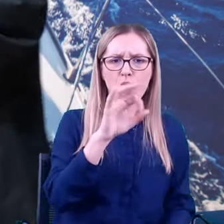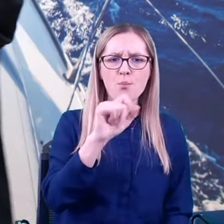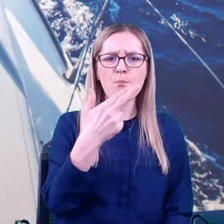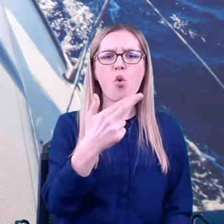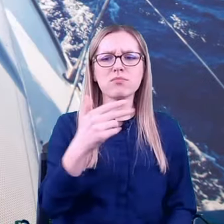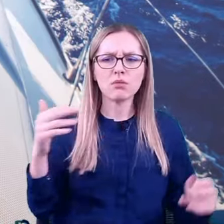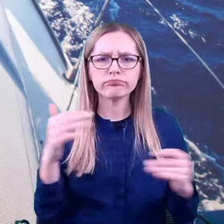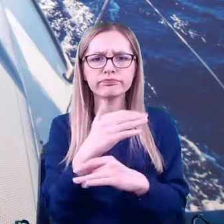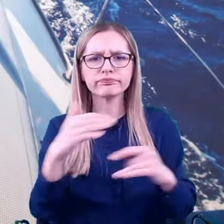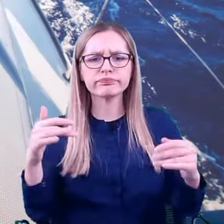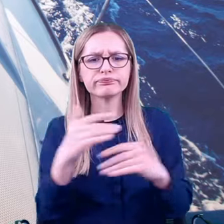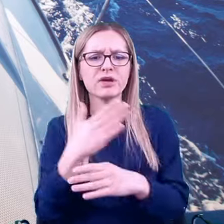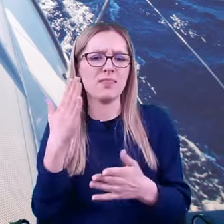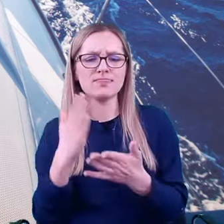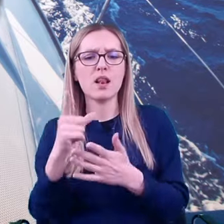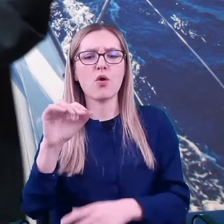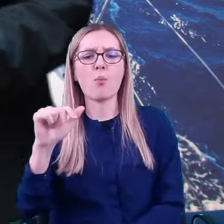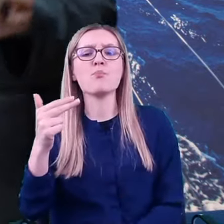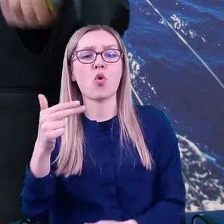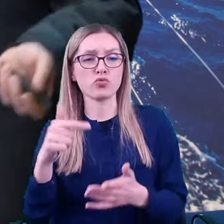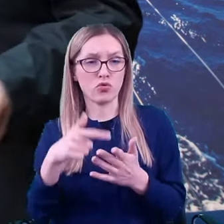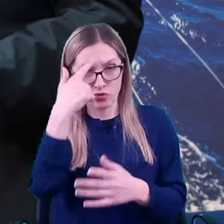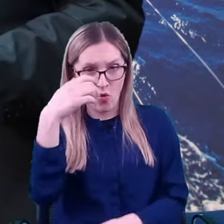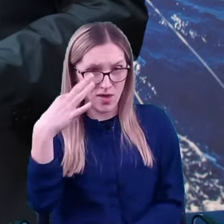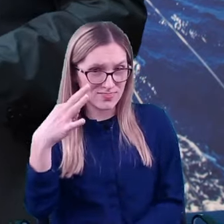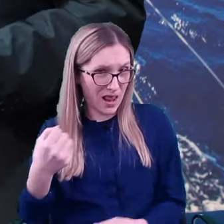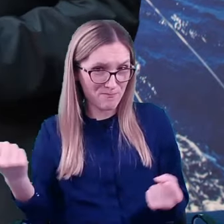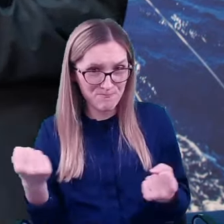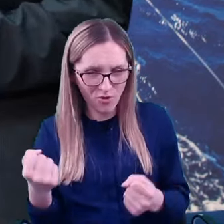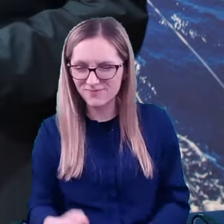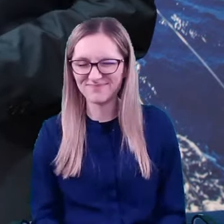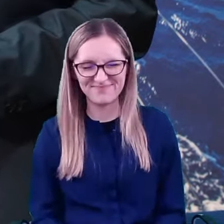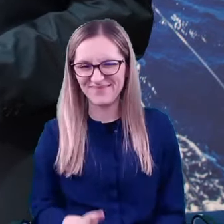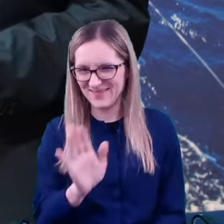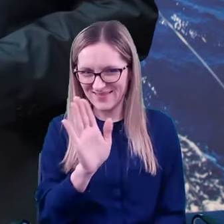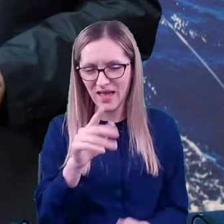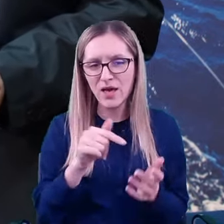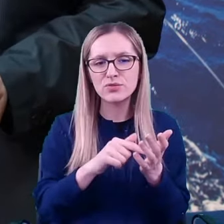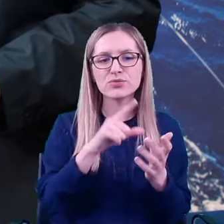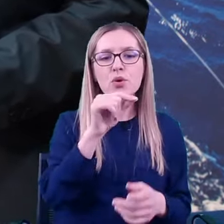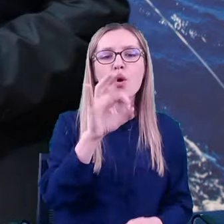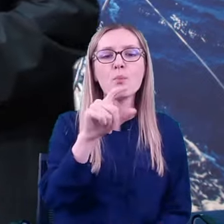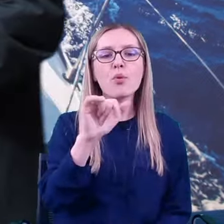Is it intelligent? Not at all. What are polymers? Have you ever heard about such a thing as a polymer?